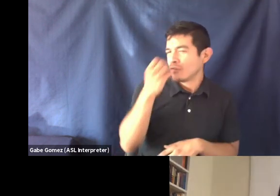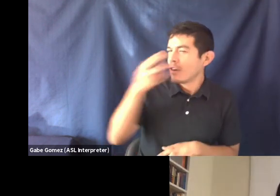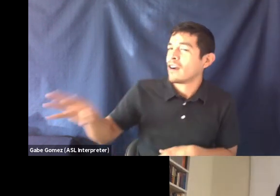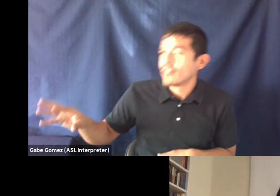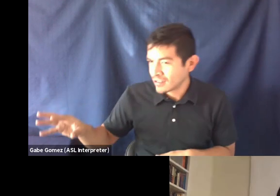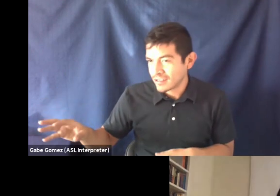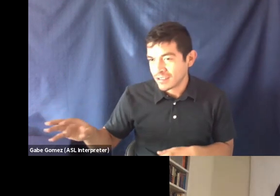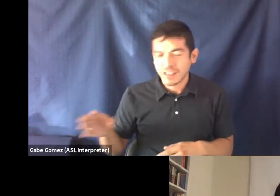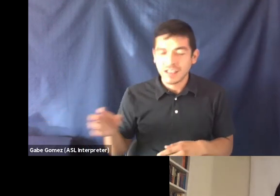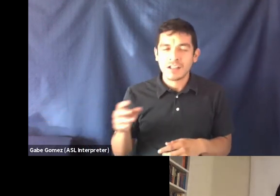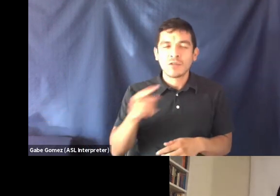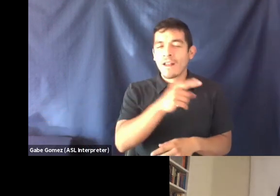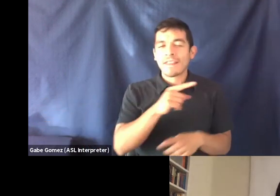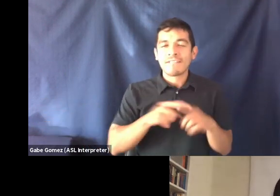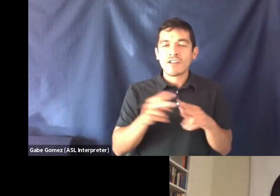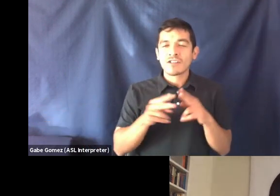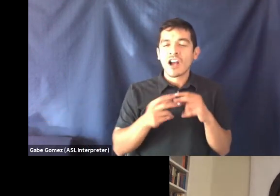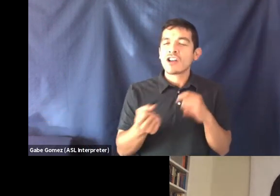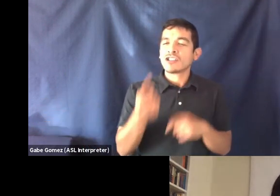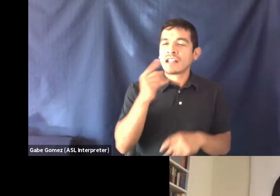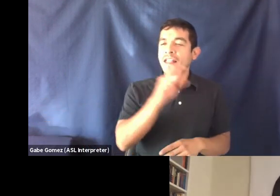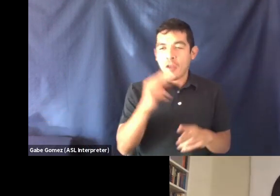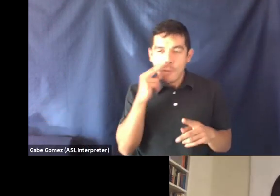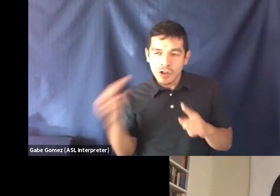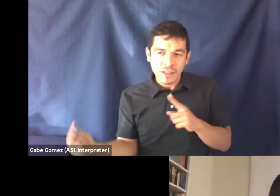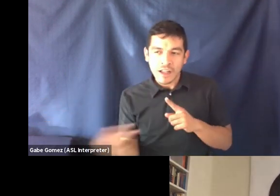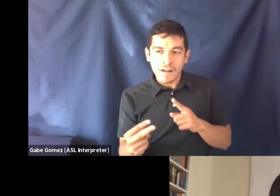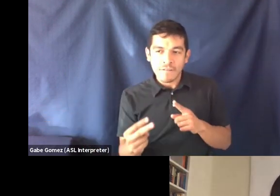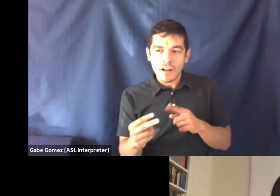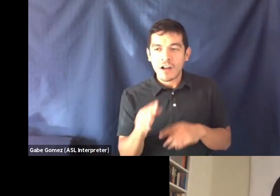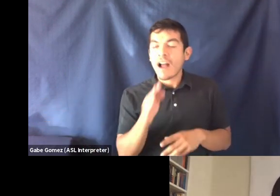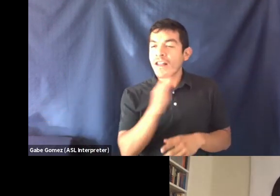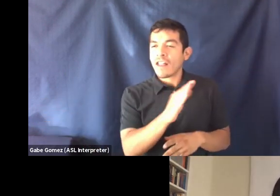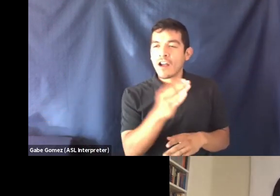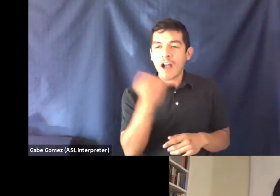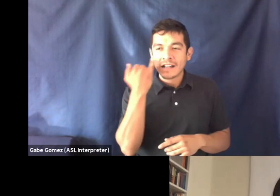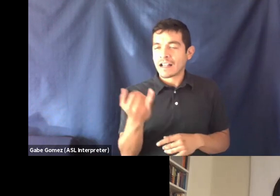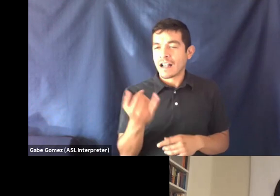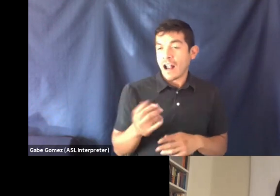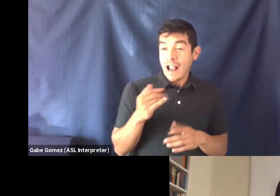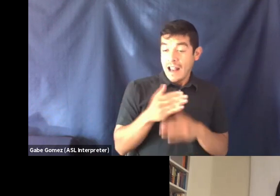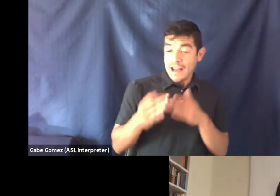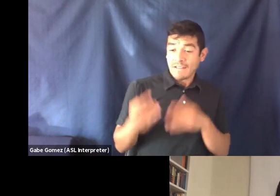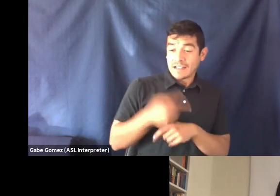of all the dramas and all the things that we're going through at the end of the day, the dogs, they ground us.